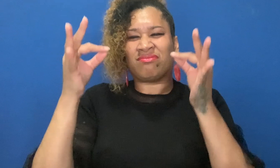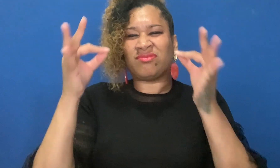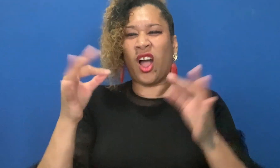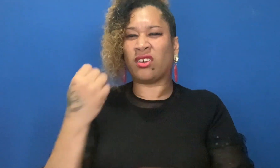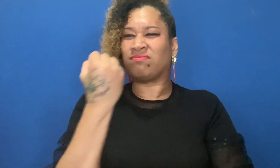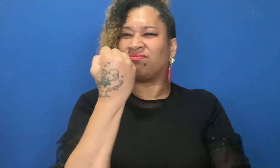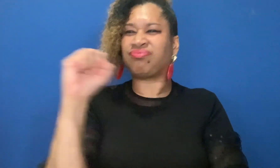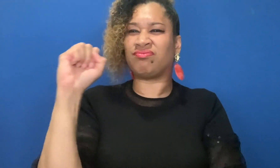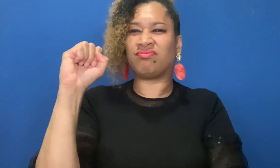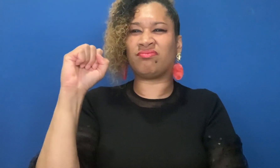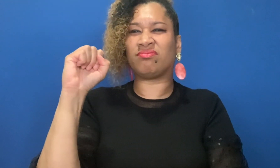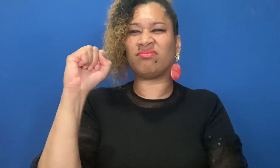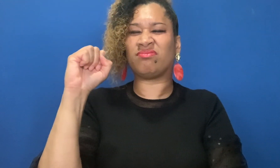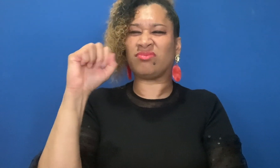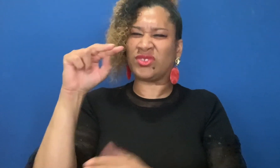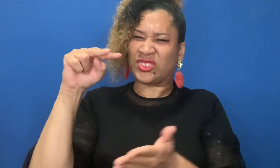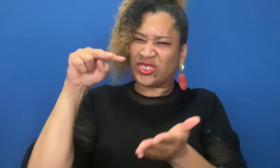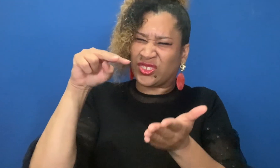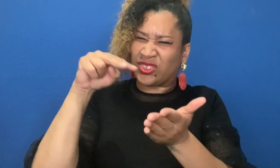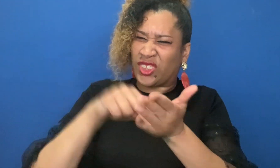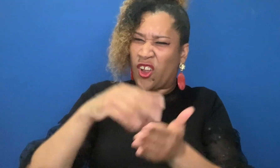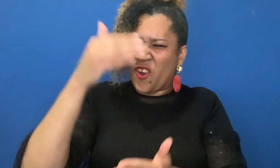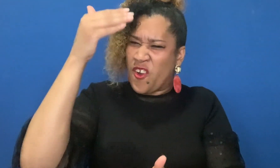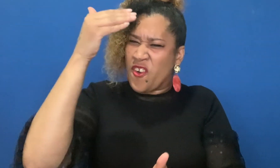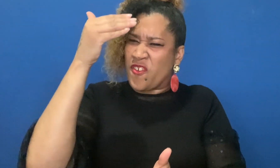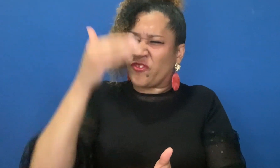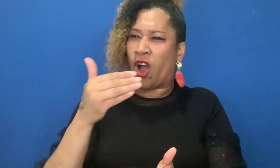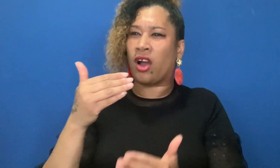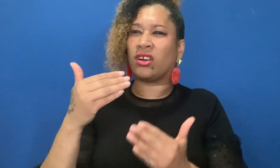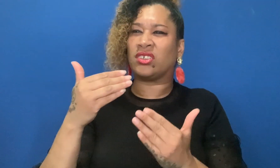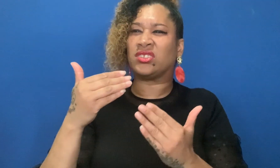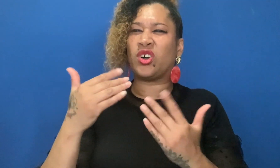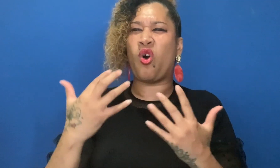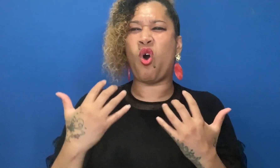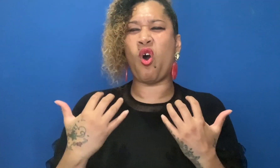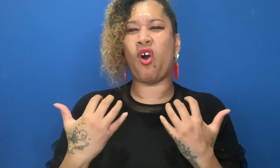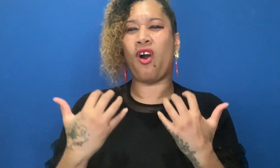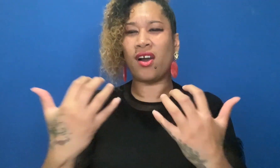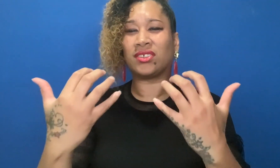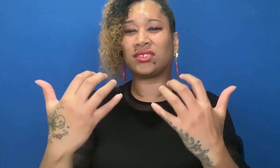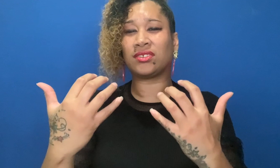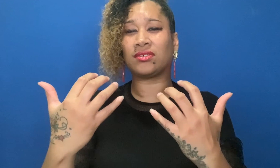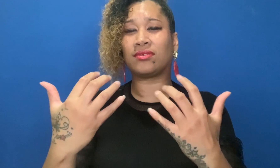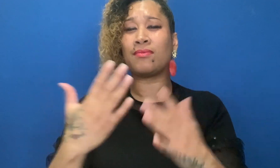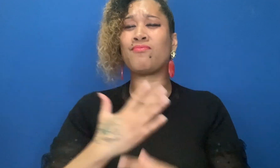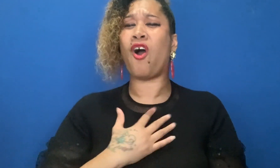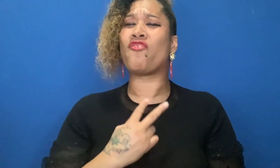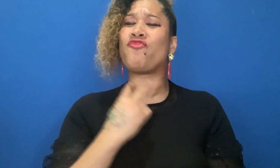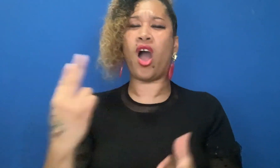I decided to protest and stand in front of the audience.